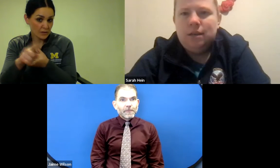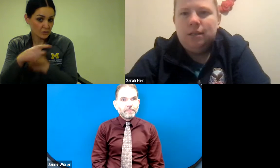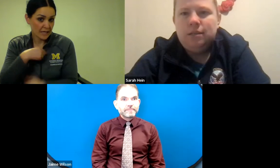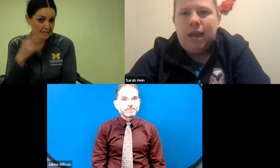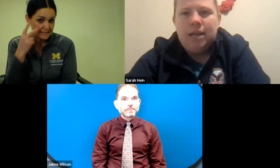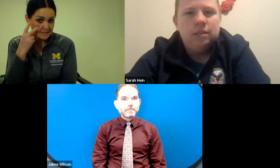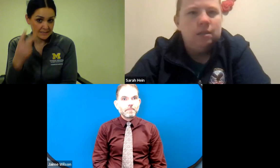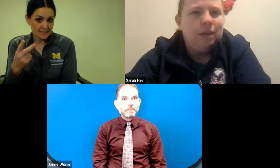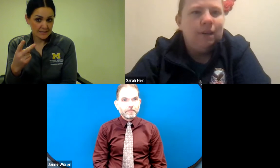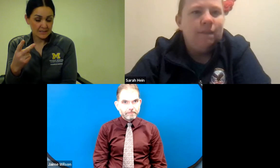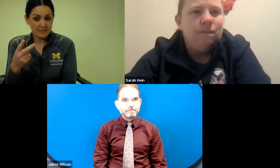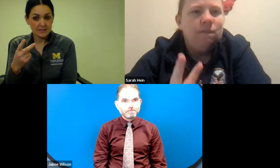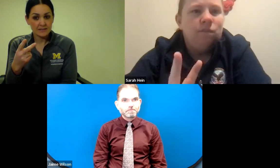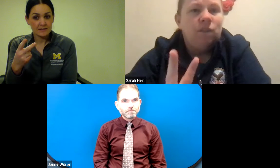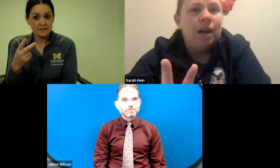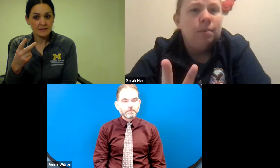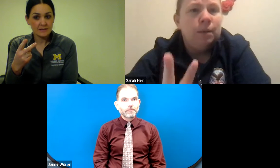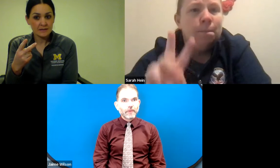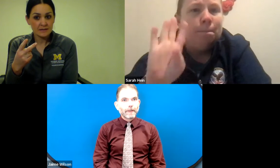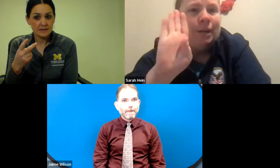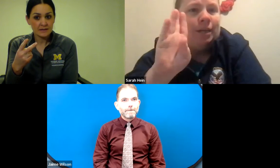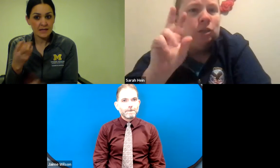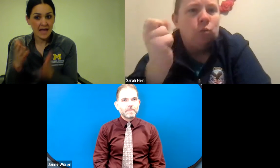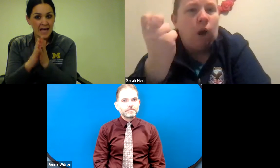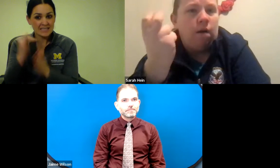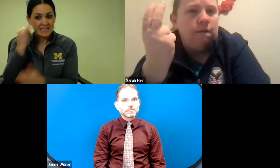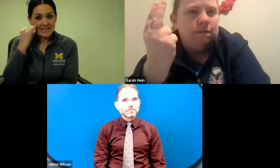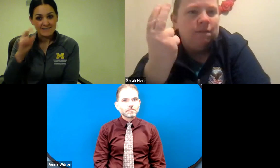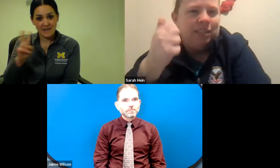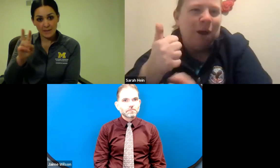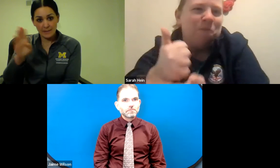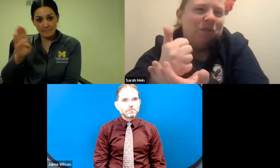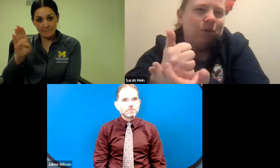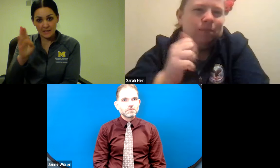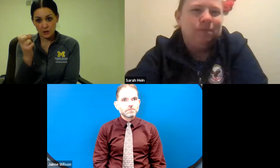Sarah Hein: it as in a Sarah Hein: vitamin, c. Well, it's helpful.